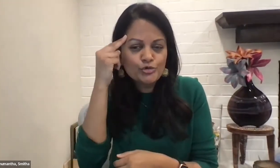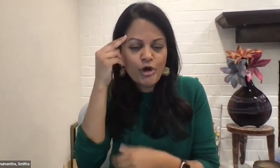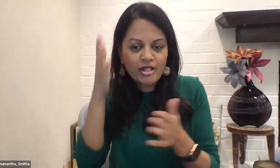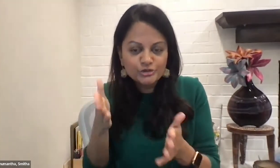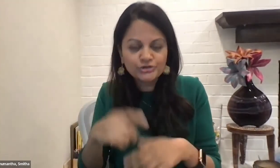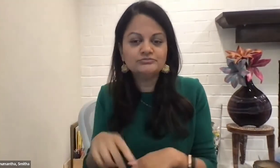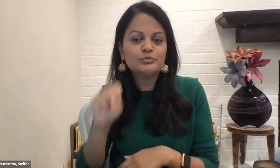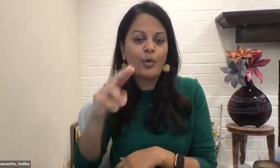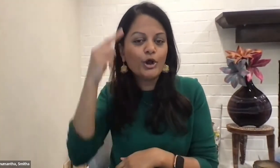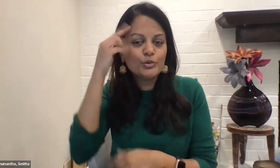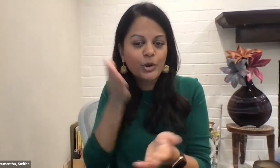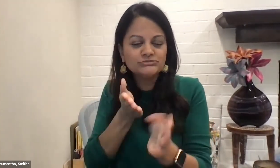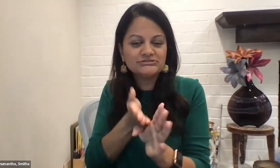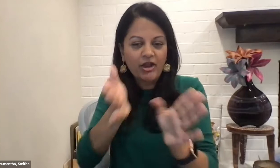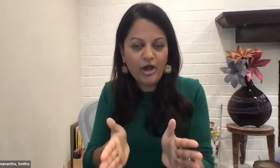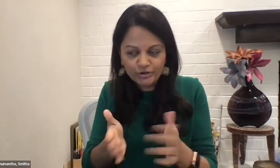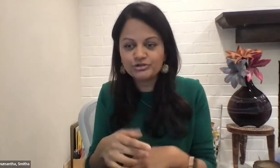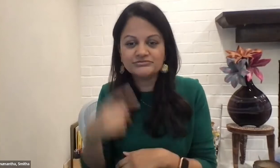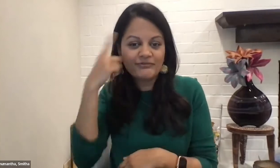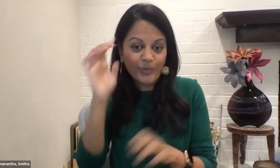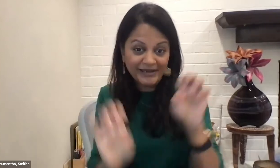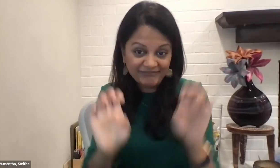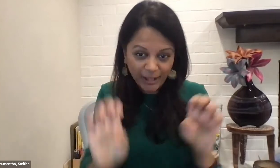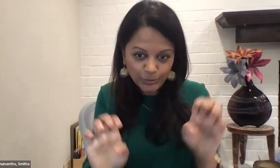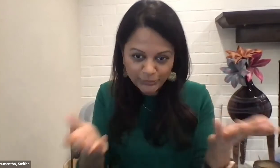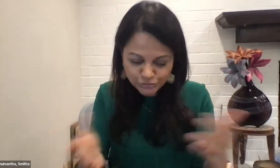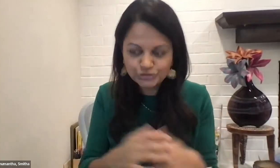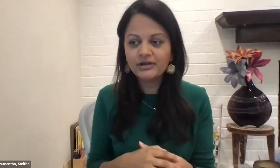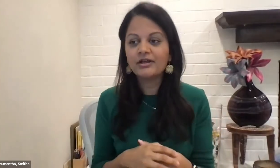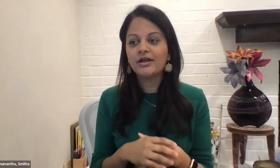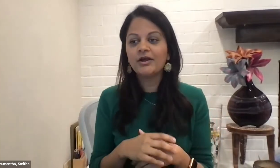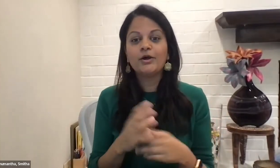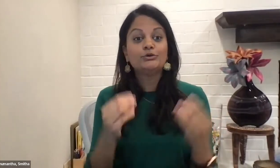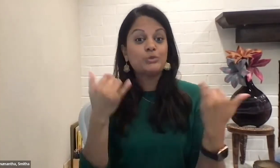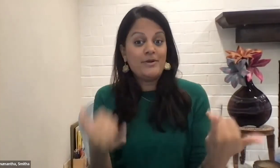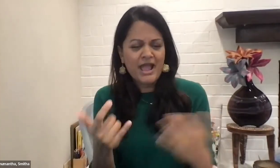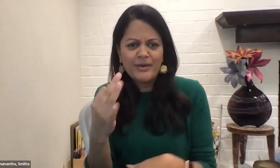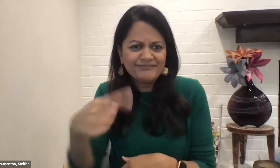to, you know, meet with a neurologist, get an evaluation,